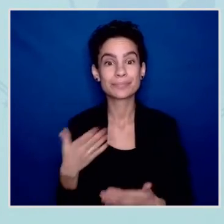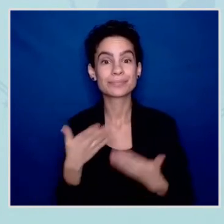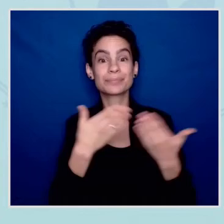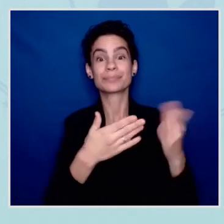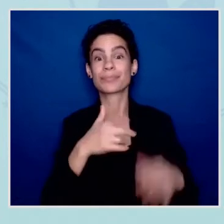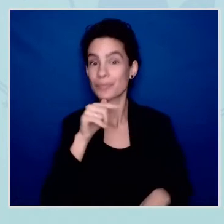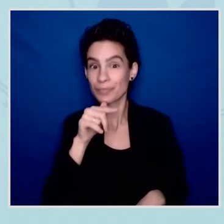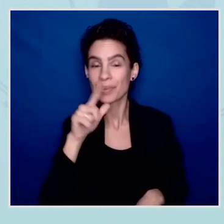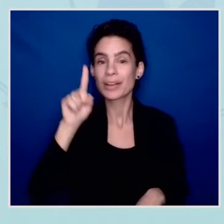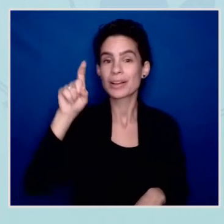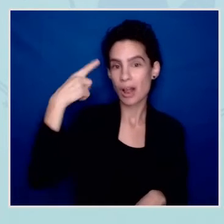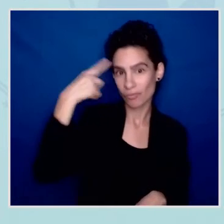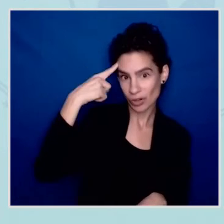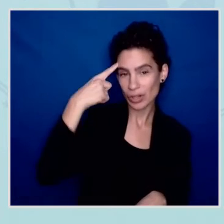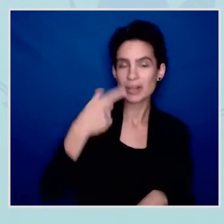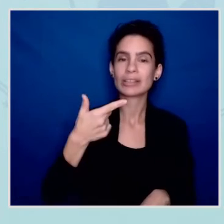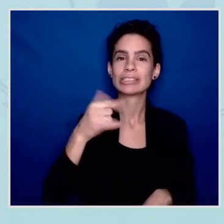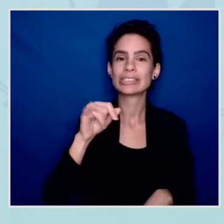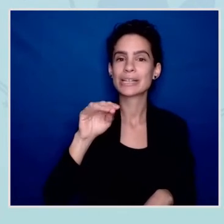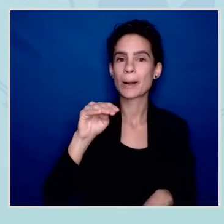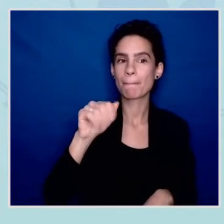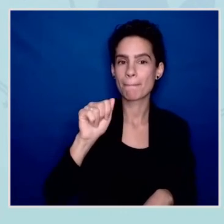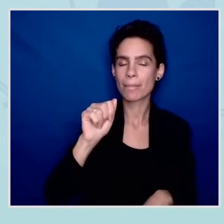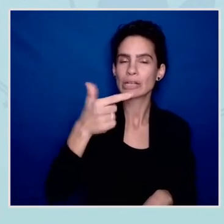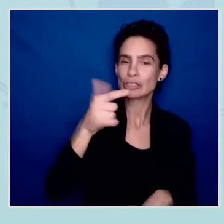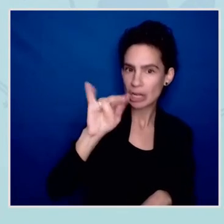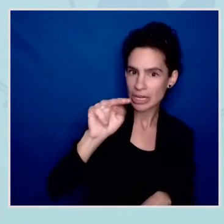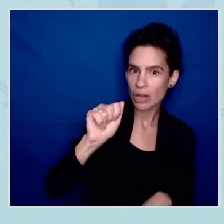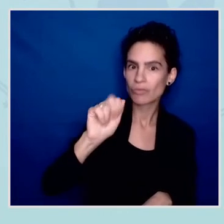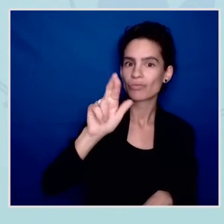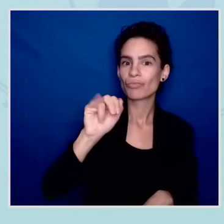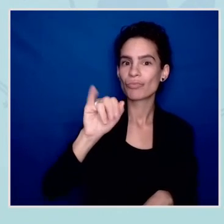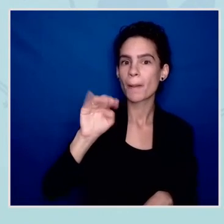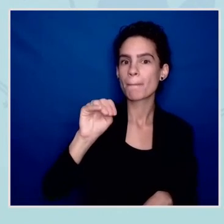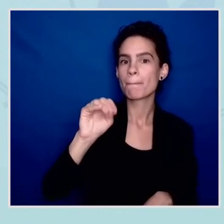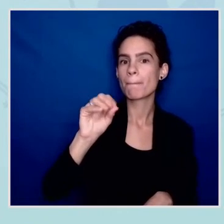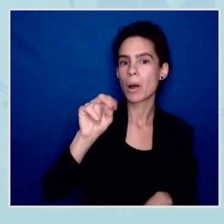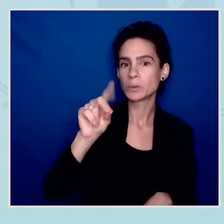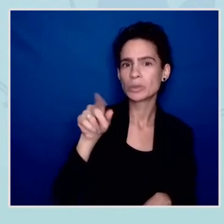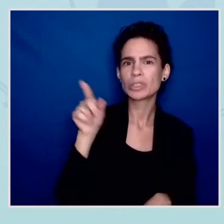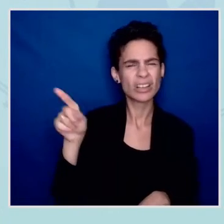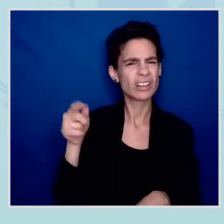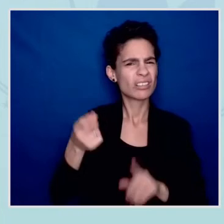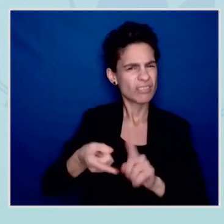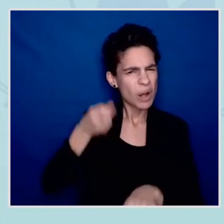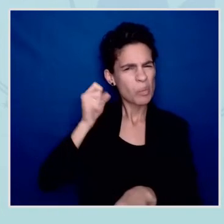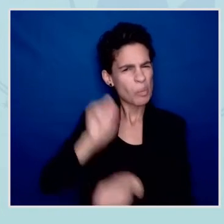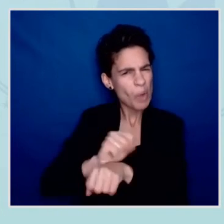THAT DONE. FOR SECRETARY OF COMMERCE, I